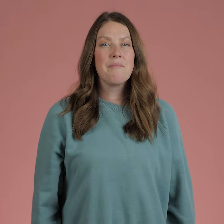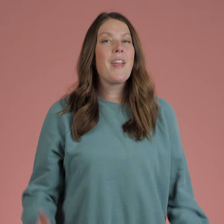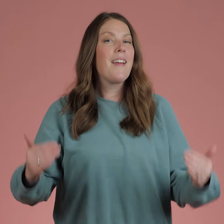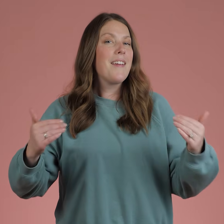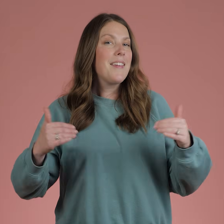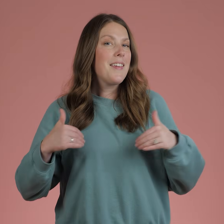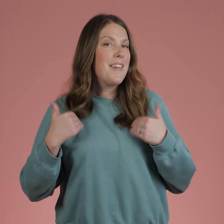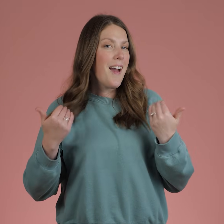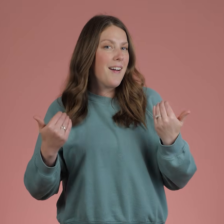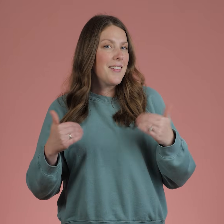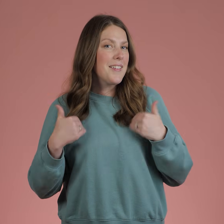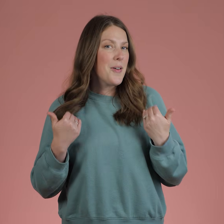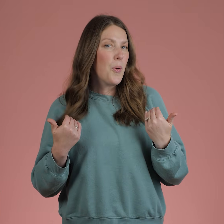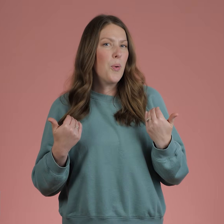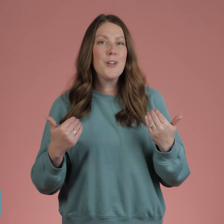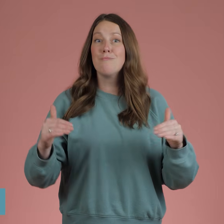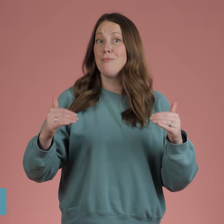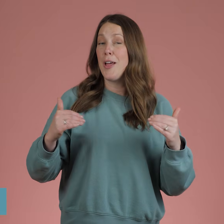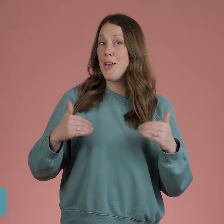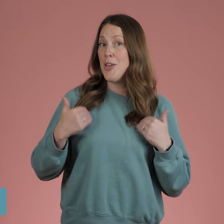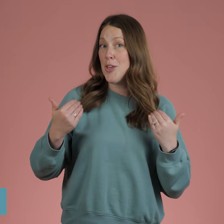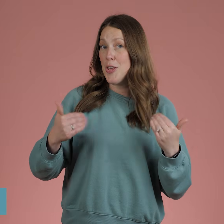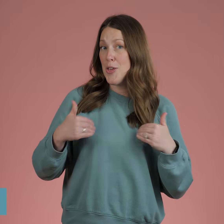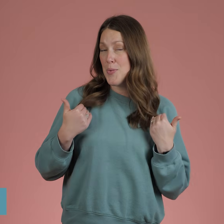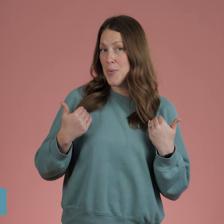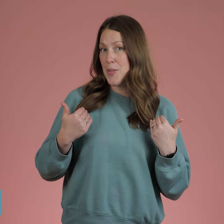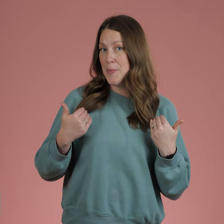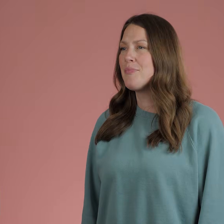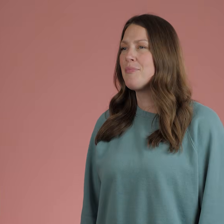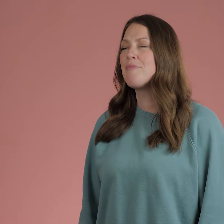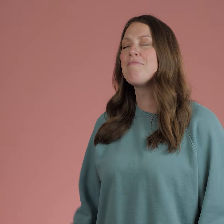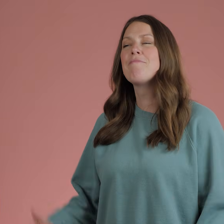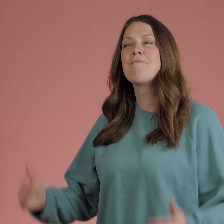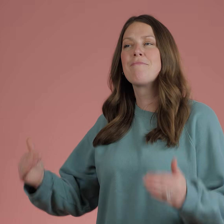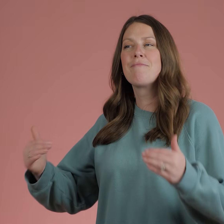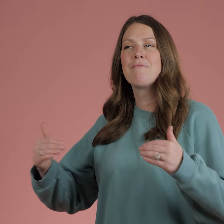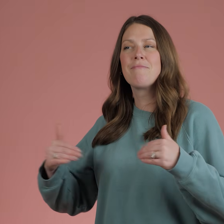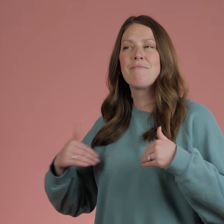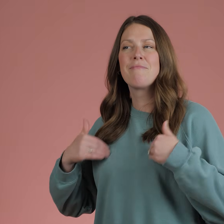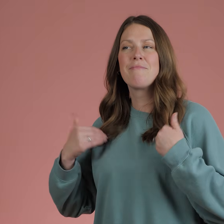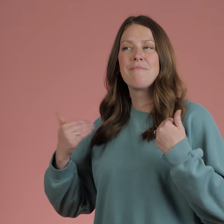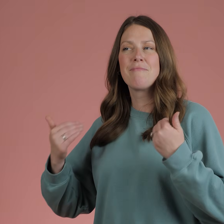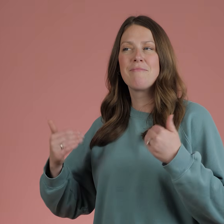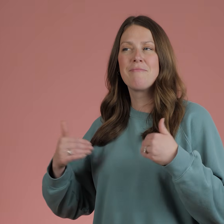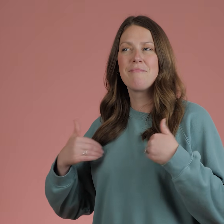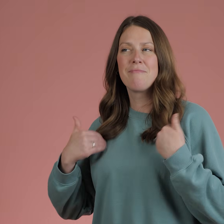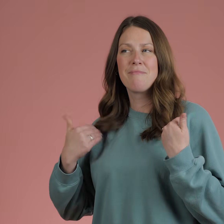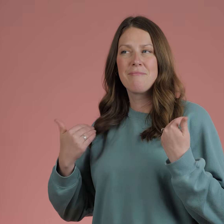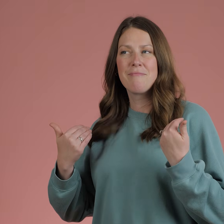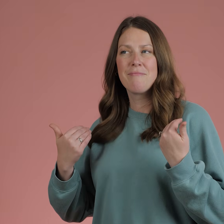Young or youth, your fingers are brushing up